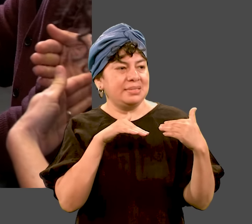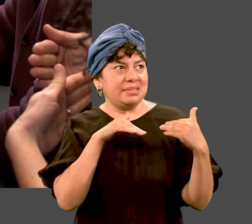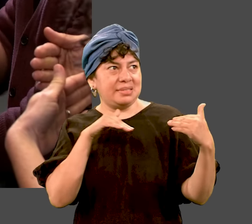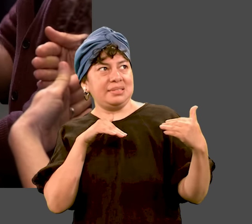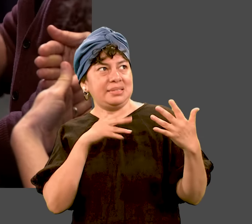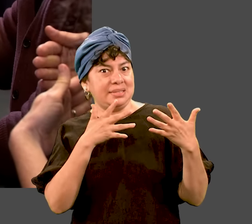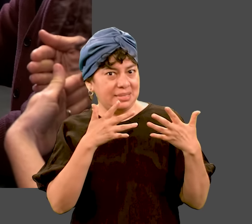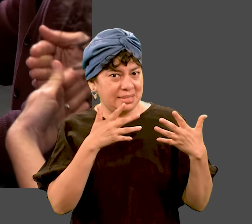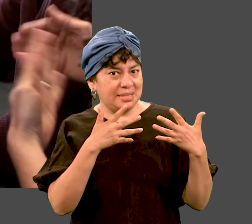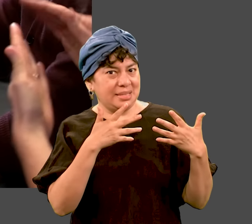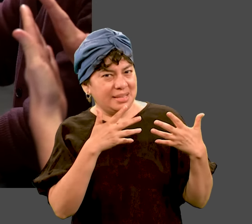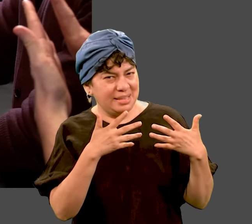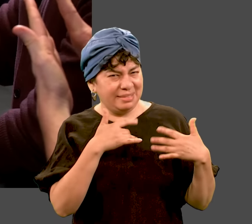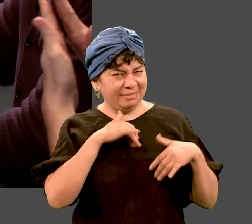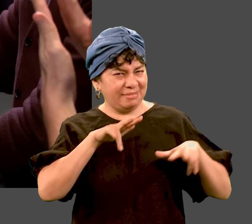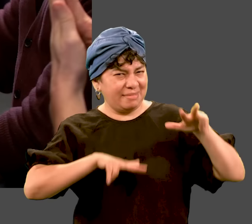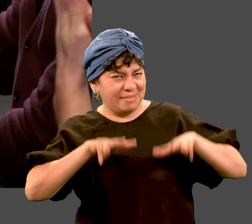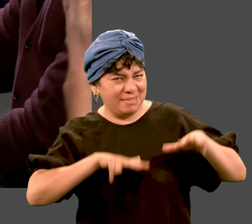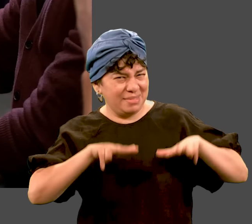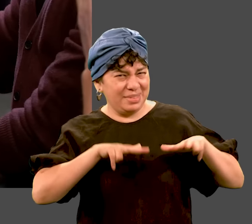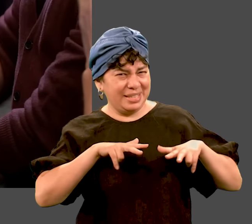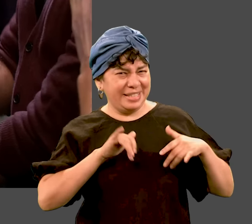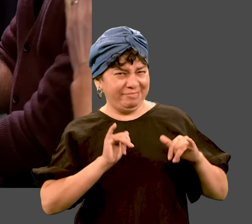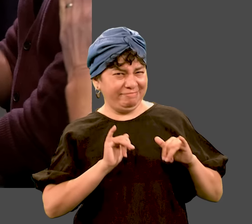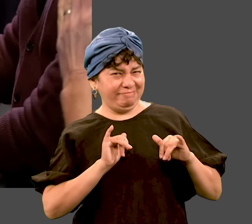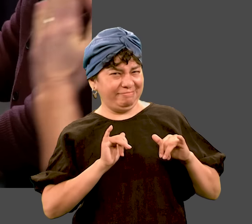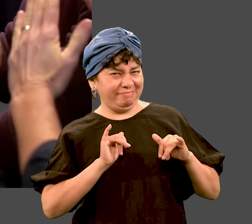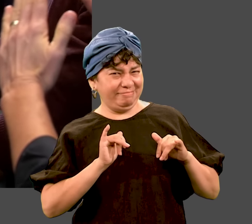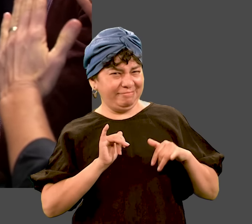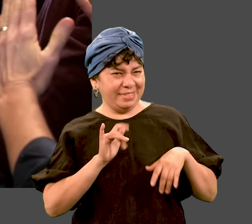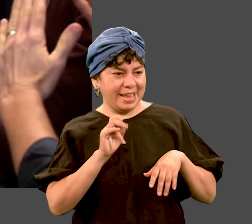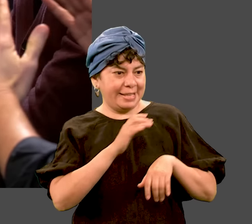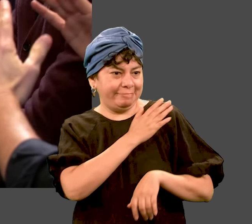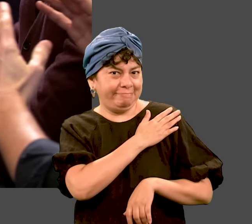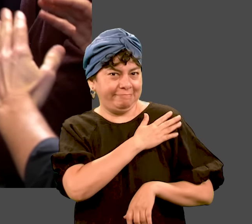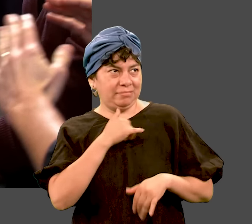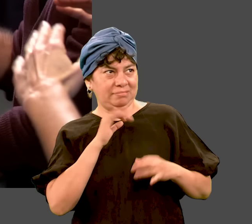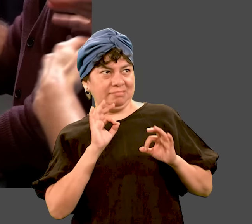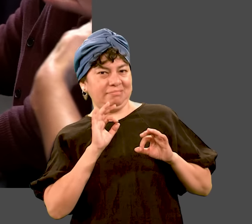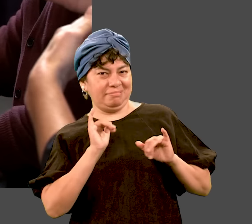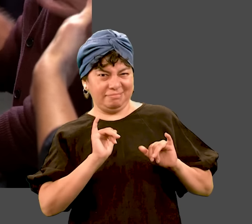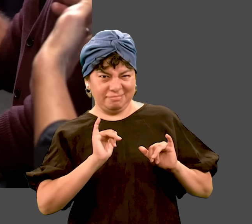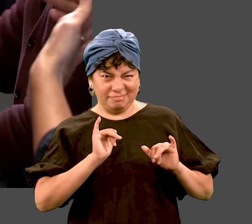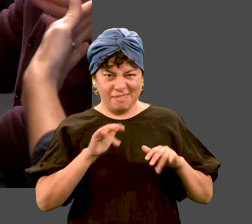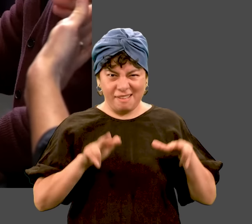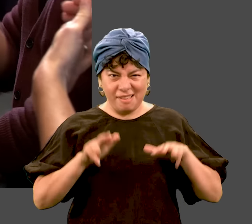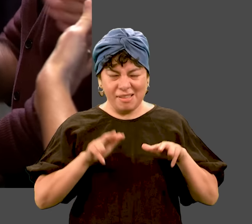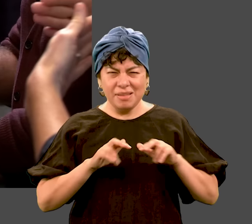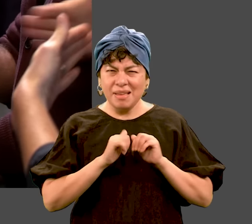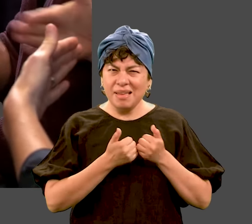their feet are really far away from you, they're leaning kind of back or they give you an awkward pat. That conveys so much information.